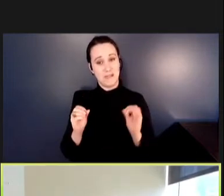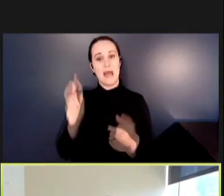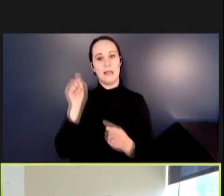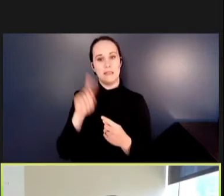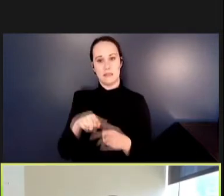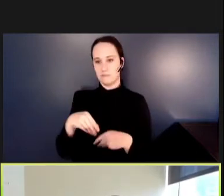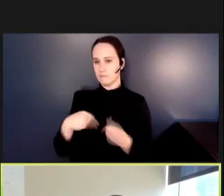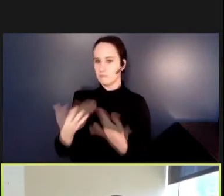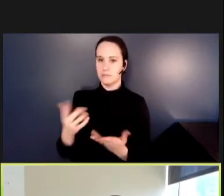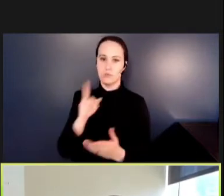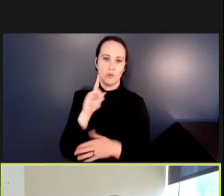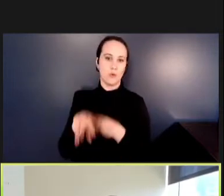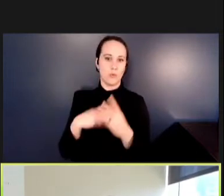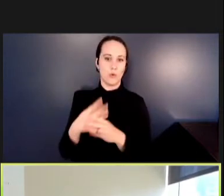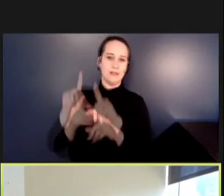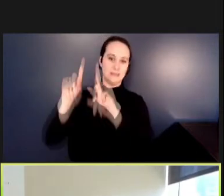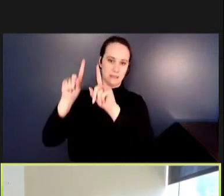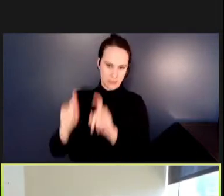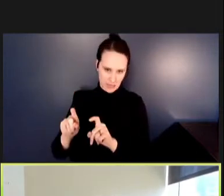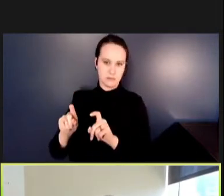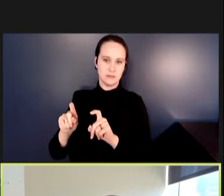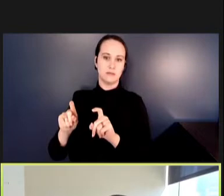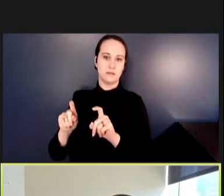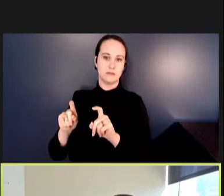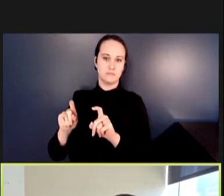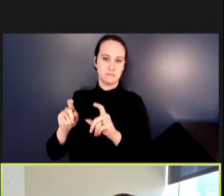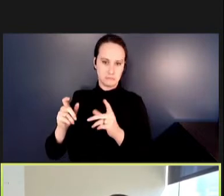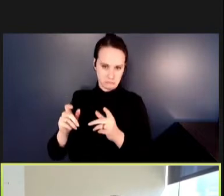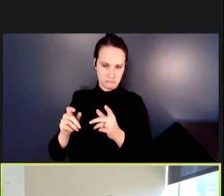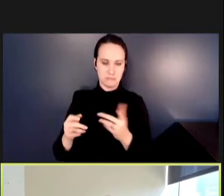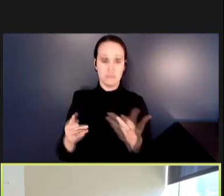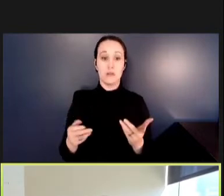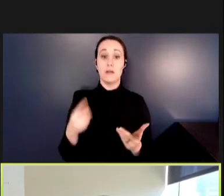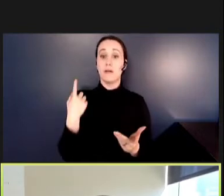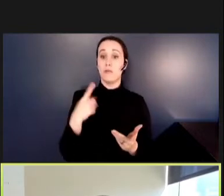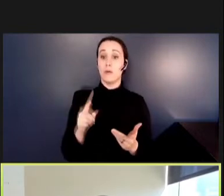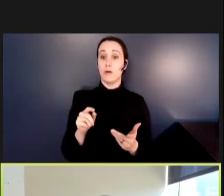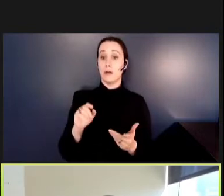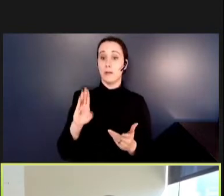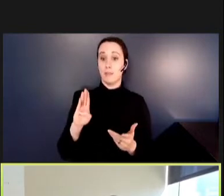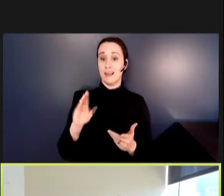Putting them in carbon is what we say in our laboratory. For the base cell-targeted antigens,